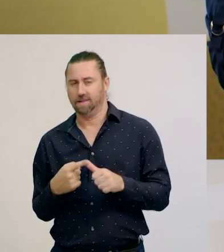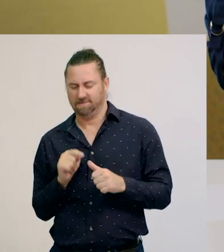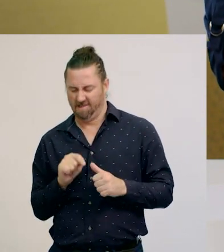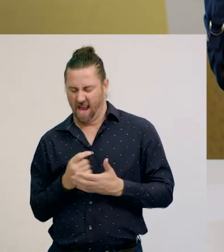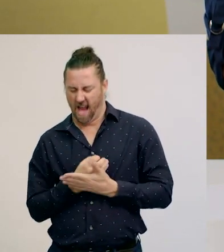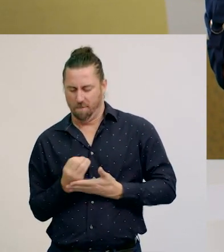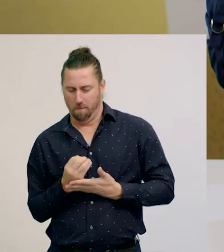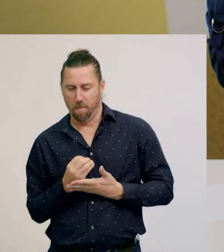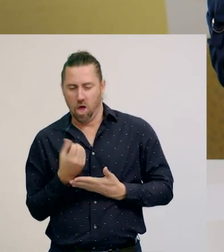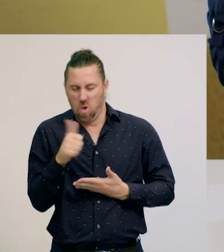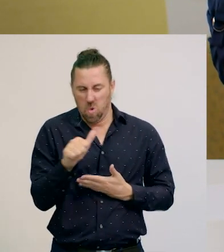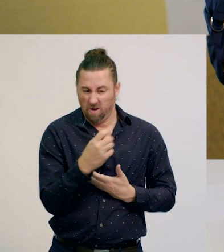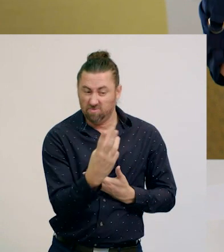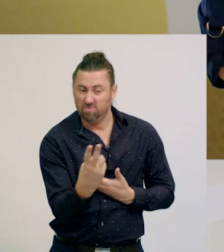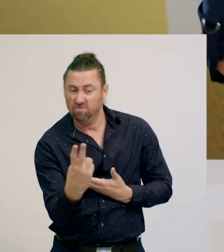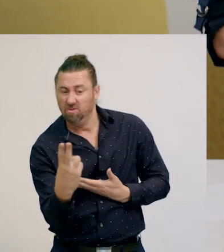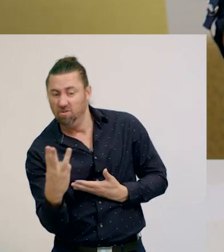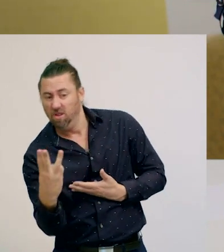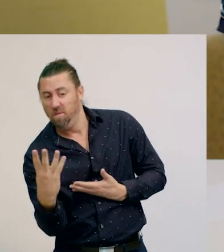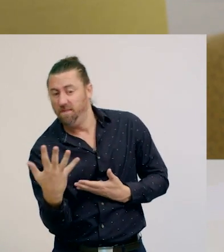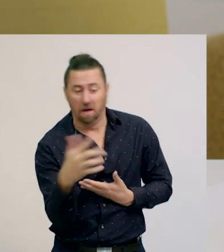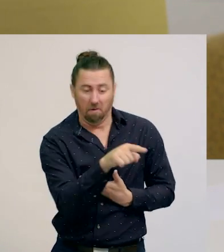Okay, Jen. Are you ready? Yes, let's go!